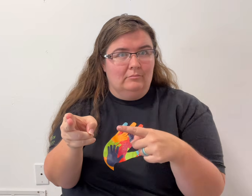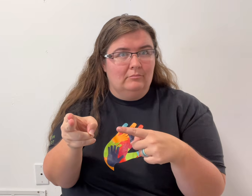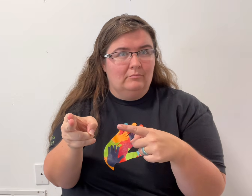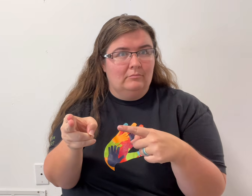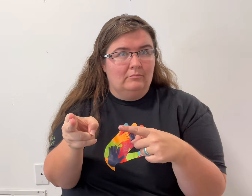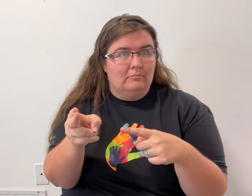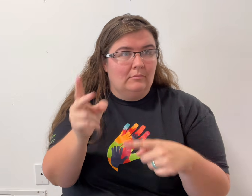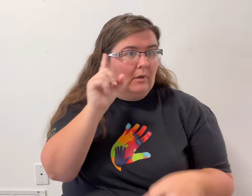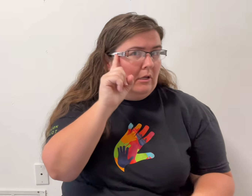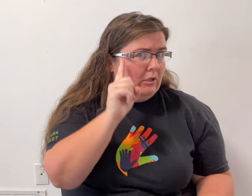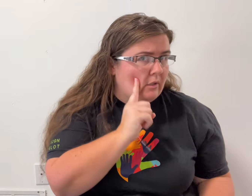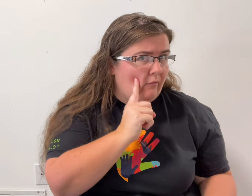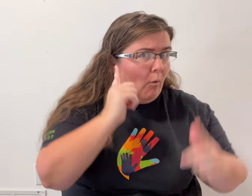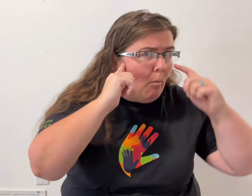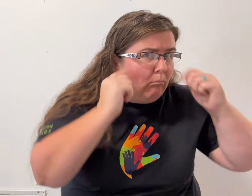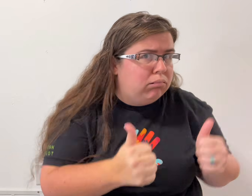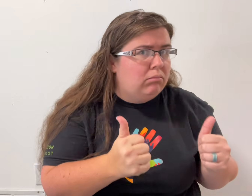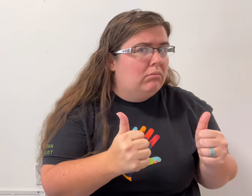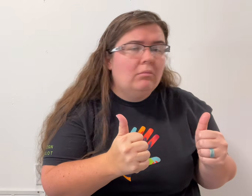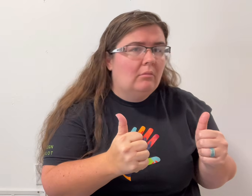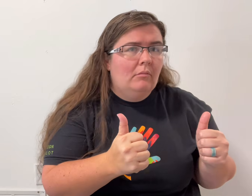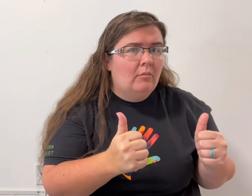Meaning he's not fully Deaf,